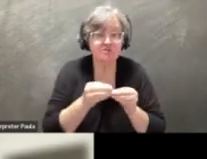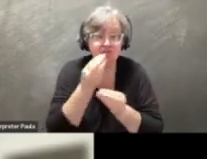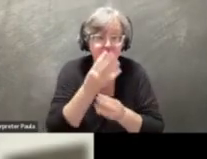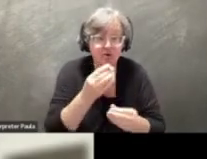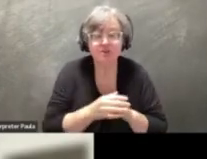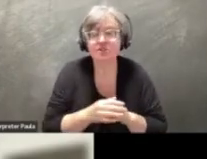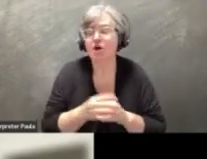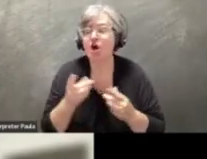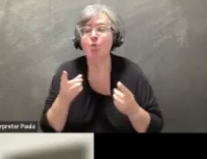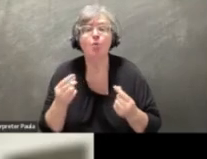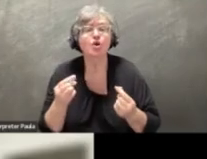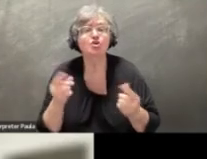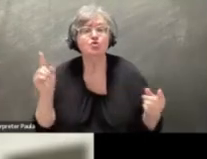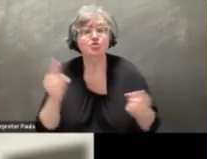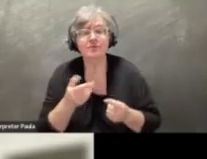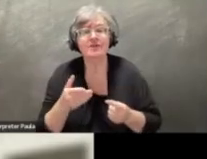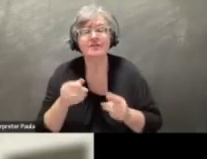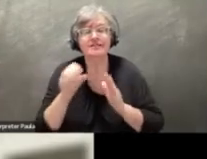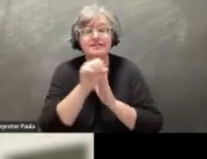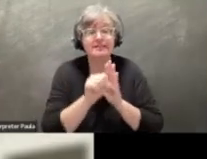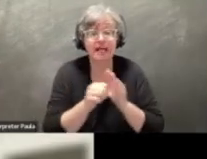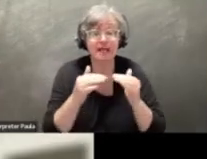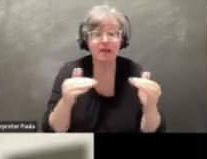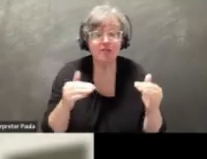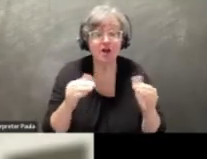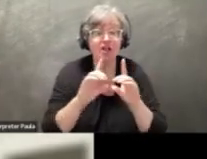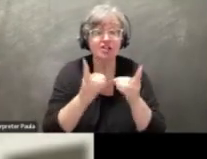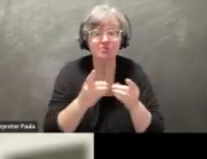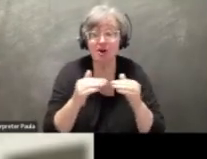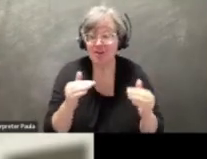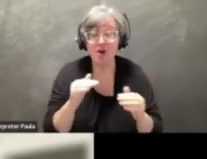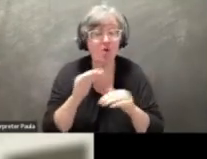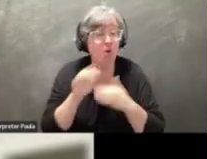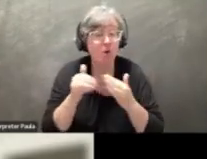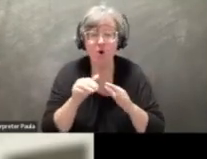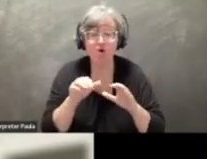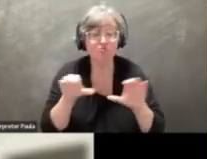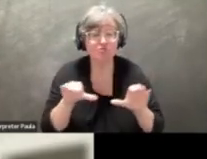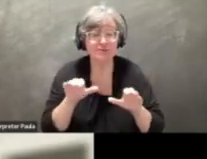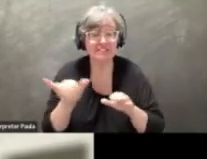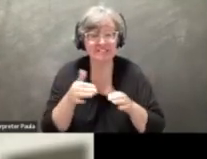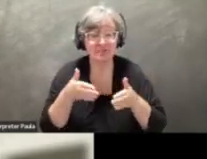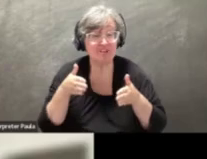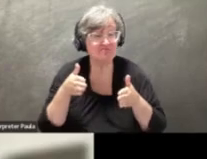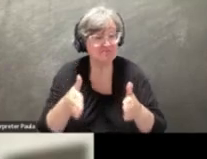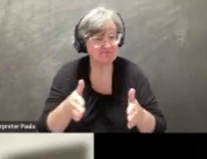level, at a department level? So we're all moving in the same direction, and what we really need to be mindful of is that